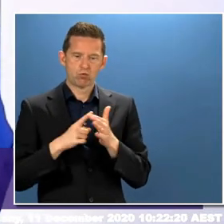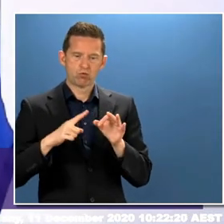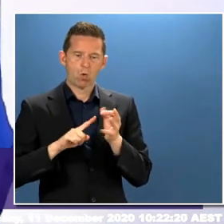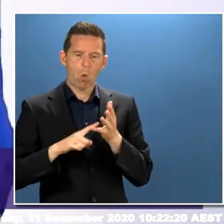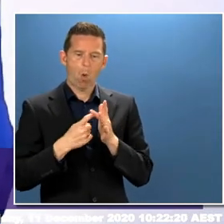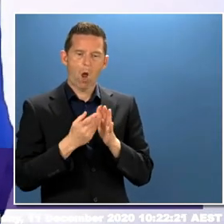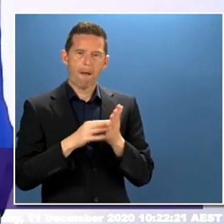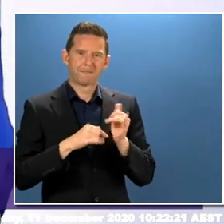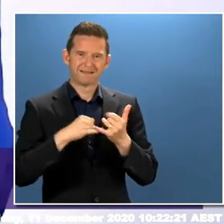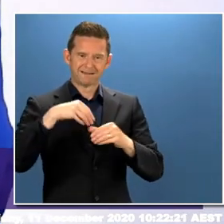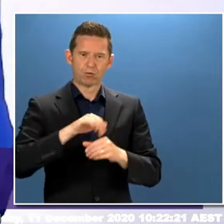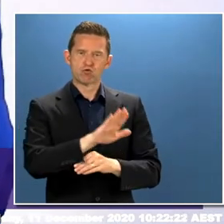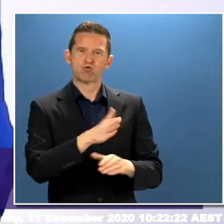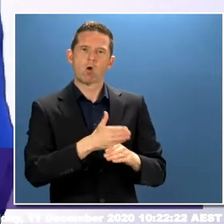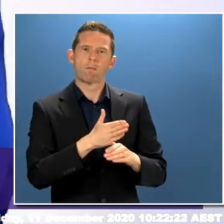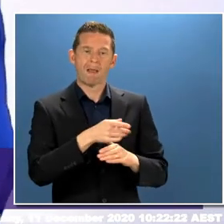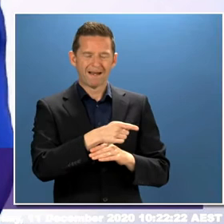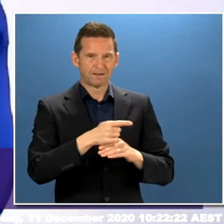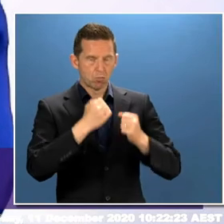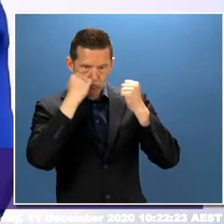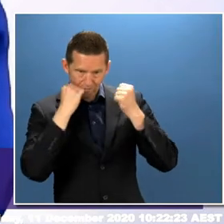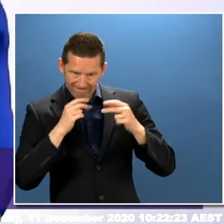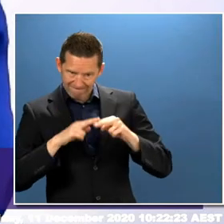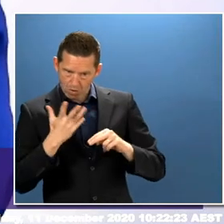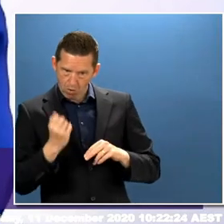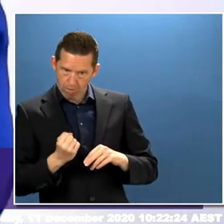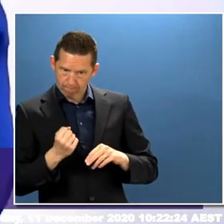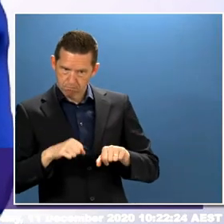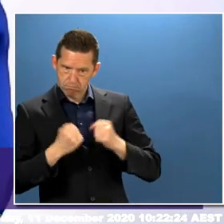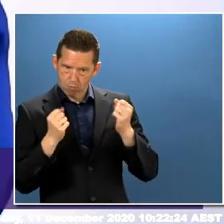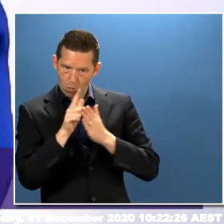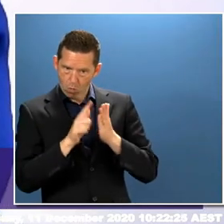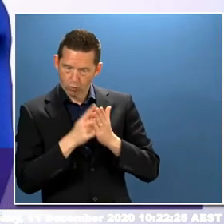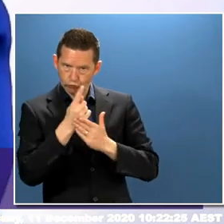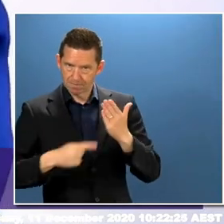requirements is looking at a particular job and asking what is absolutely